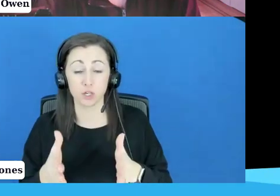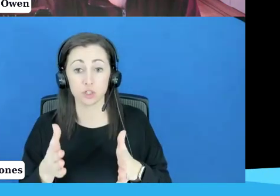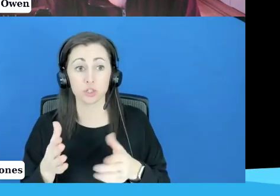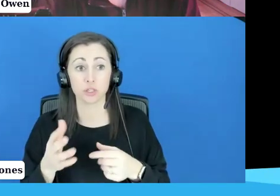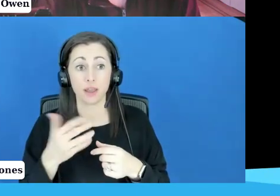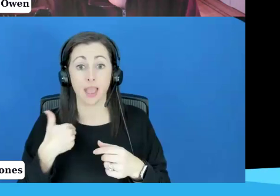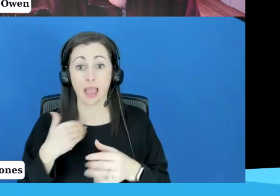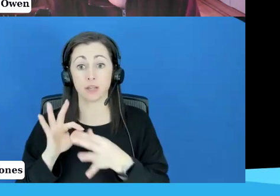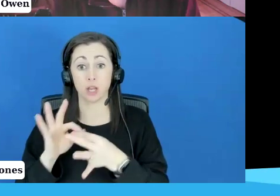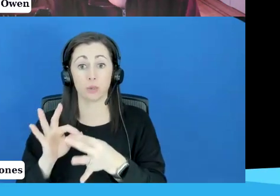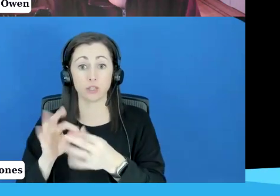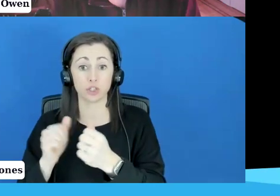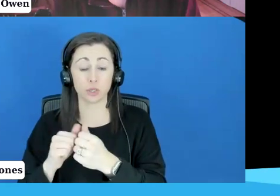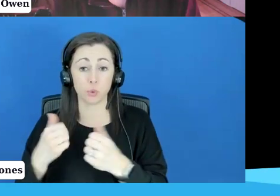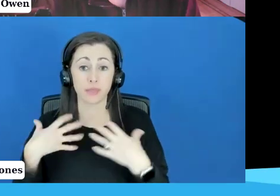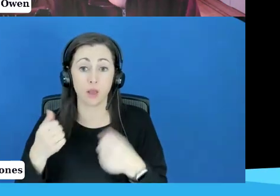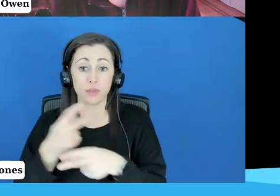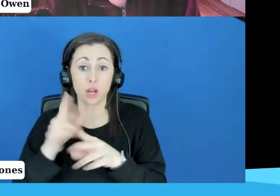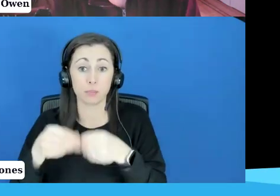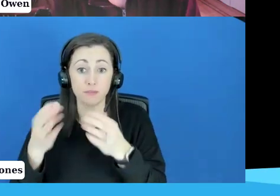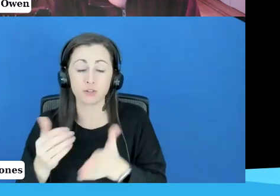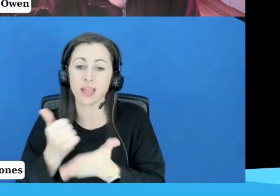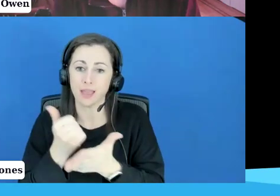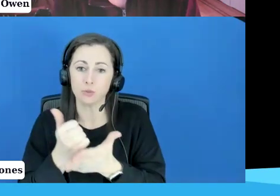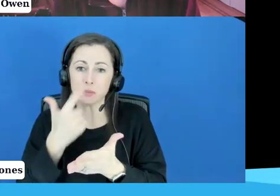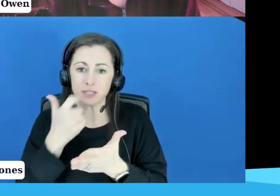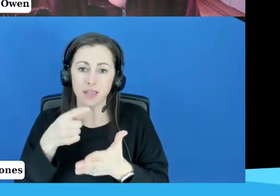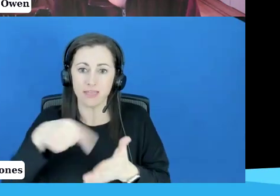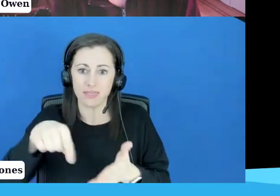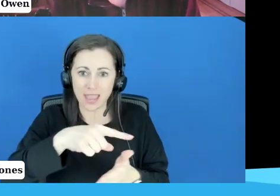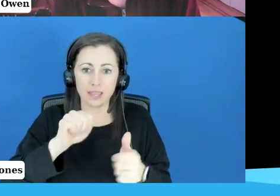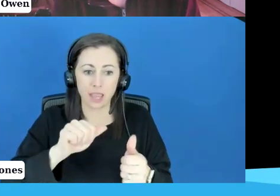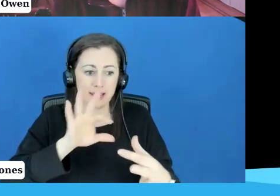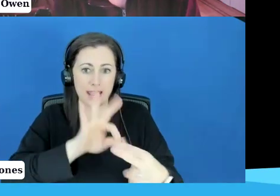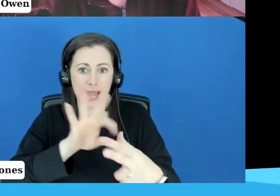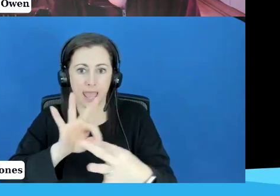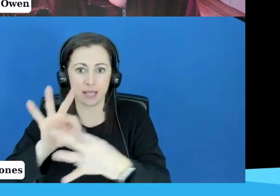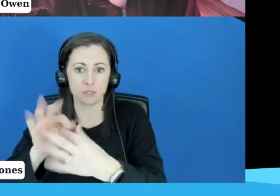I think that helps a lot because they're able to connect you to different individuals